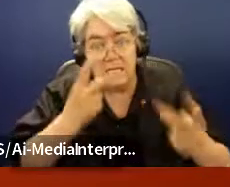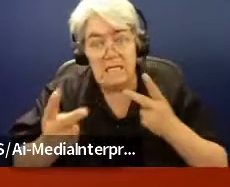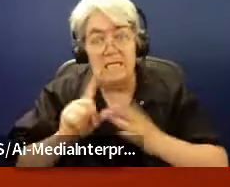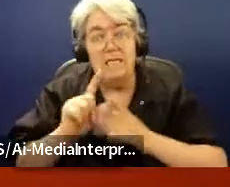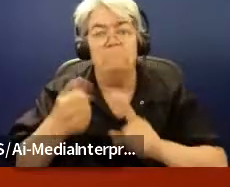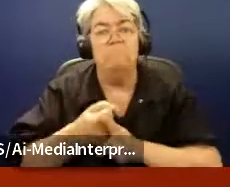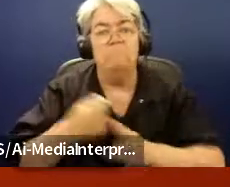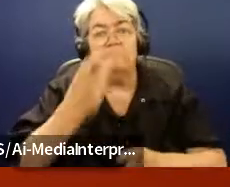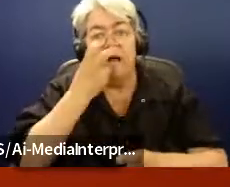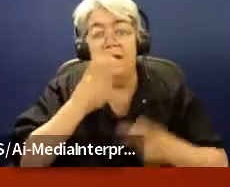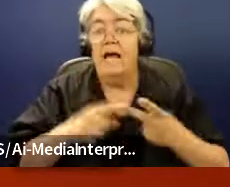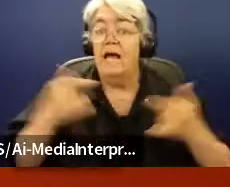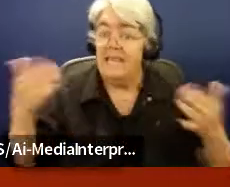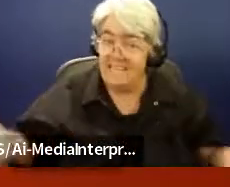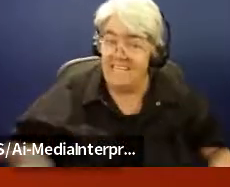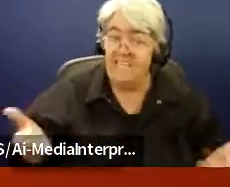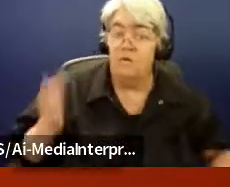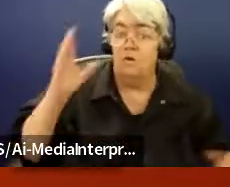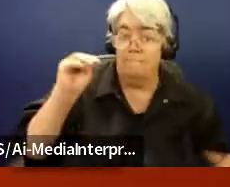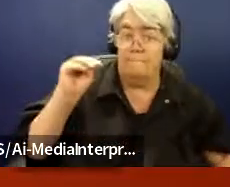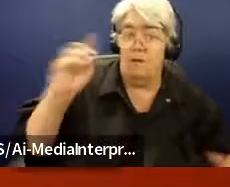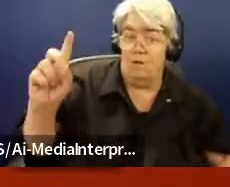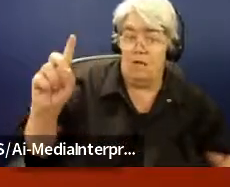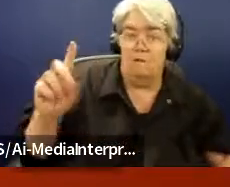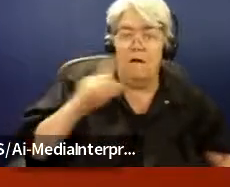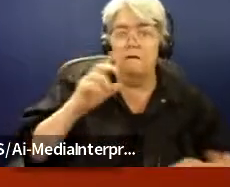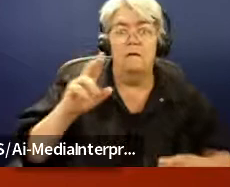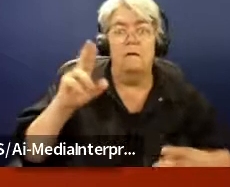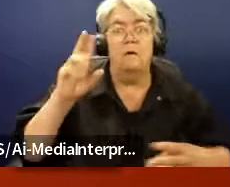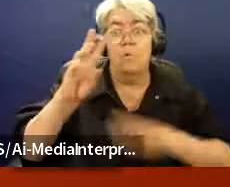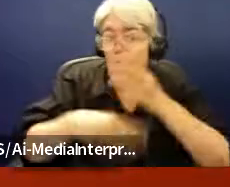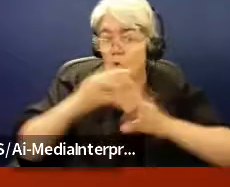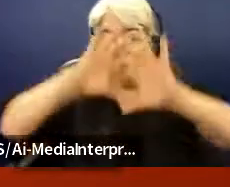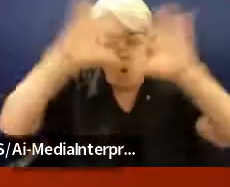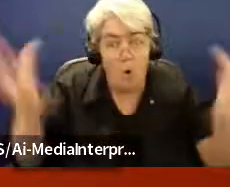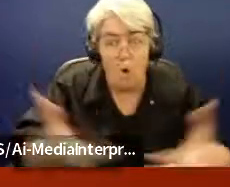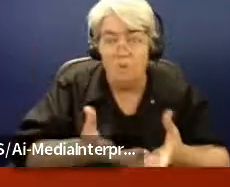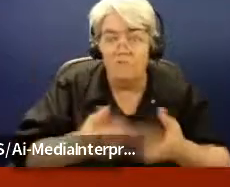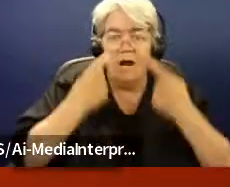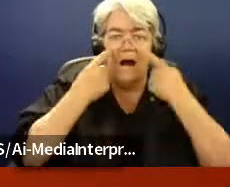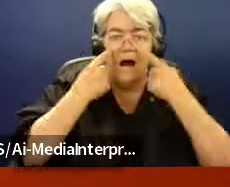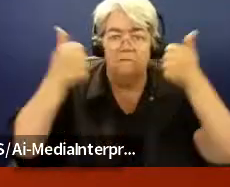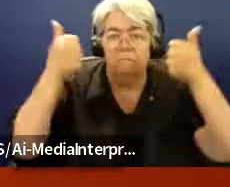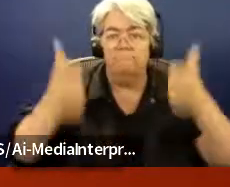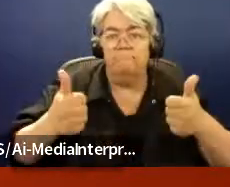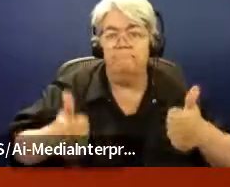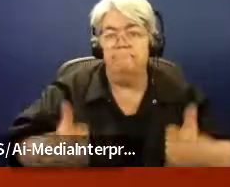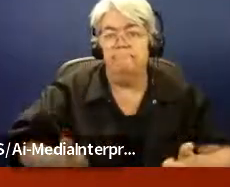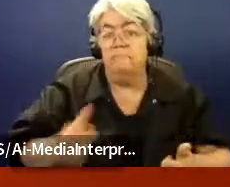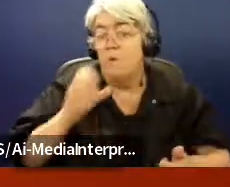nonvisual and some folks were born blind or went blind later or during childhood and now in Maryland and across the globe,